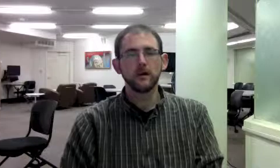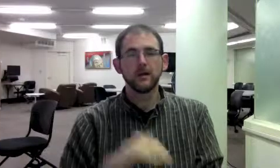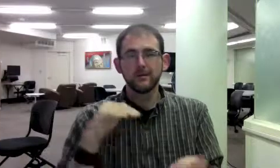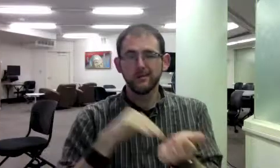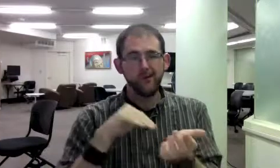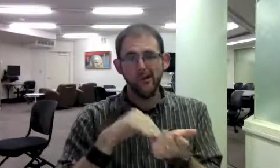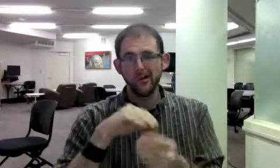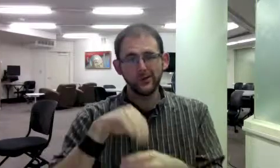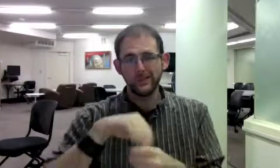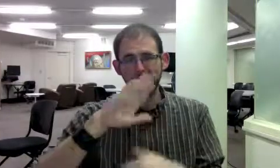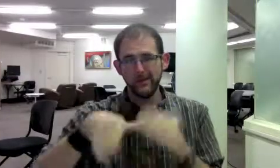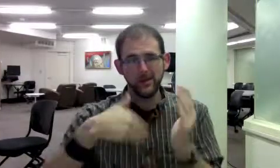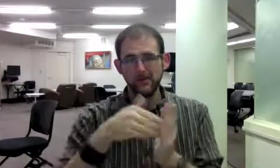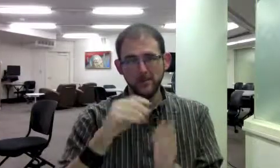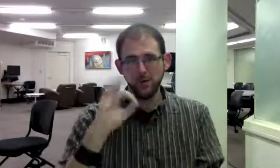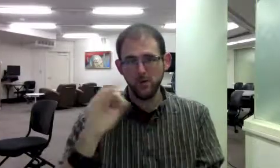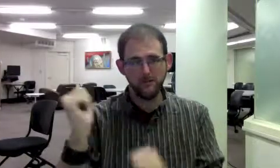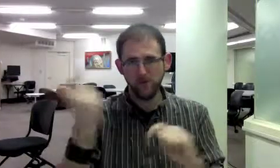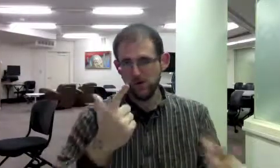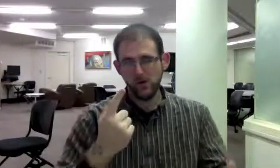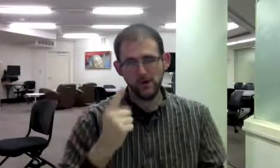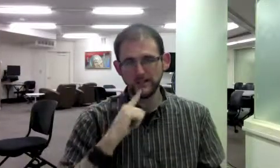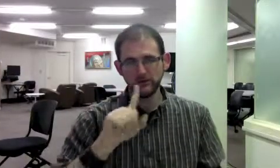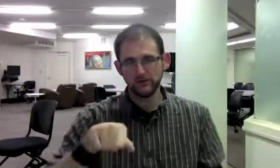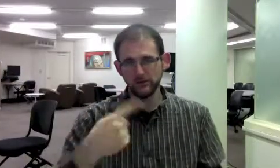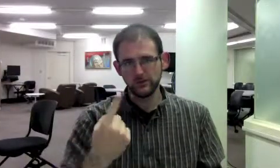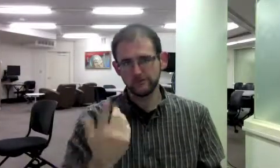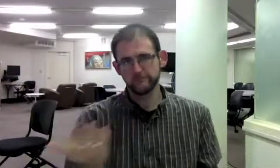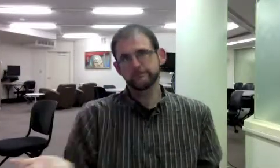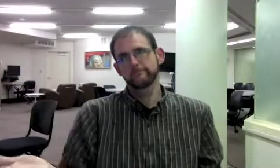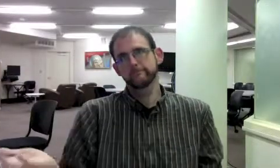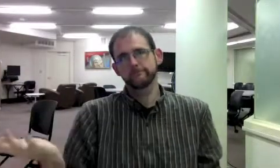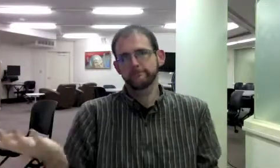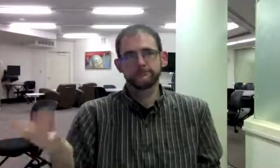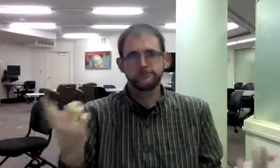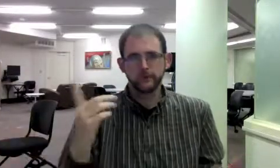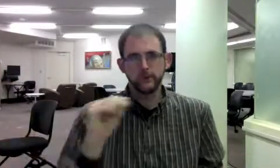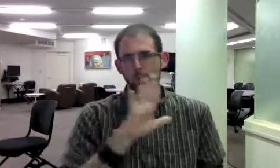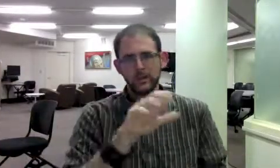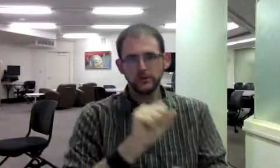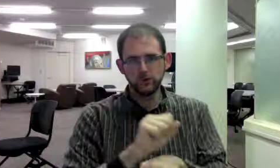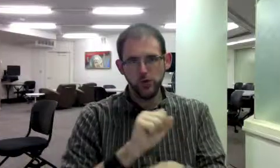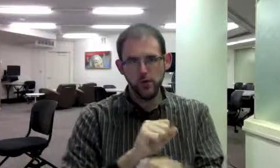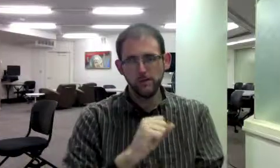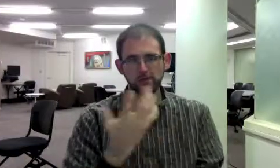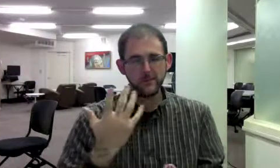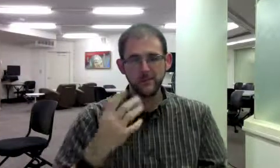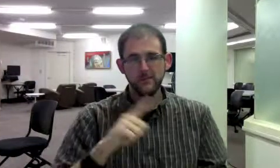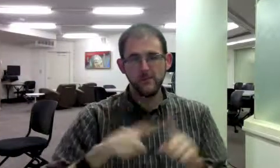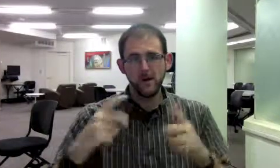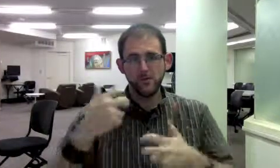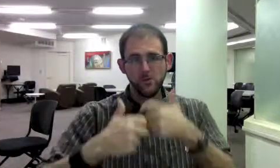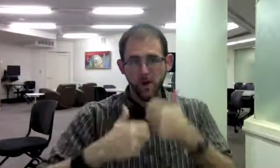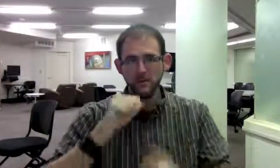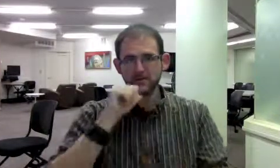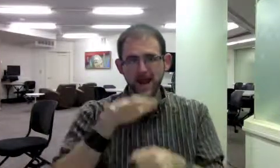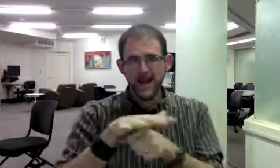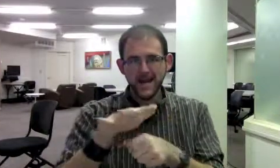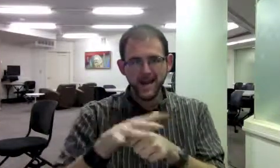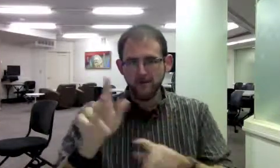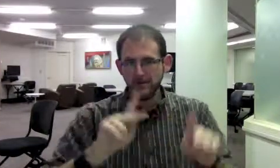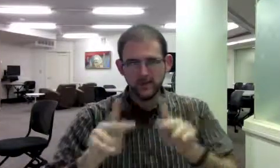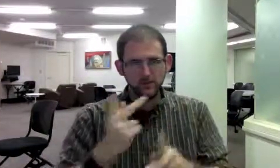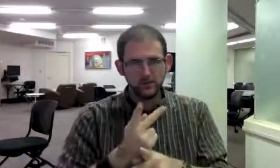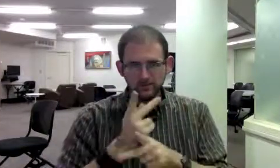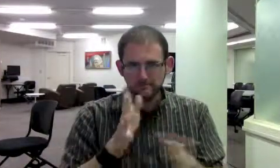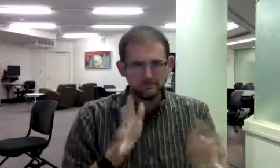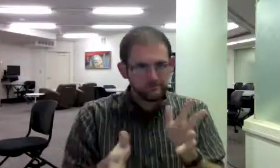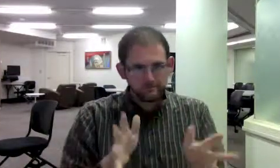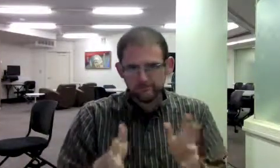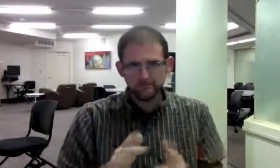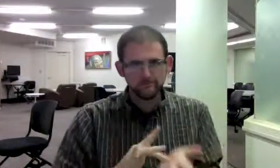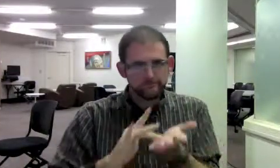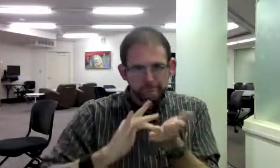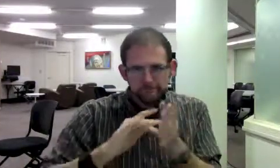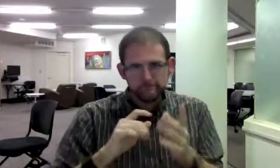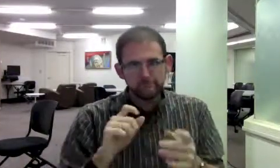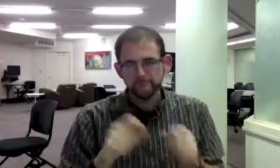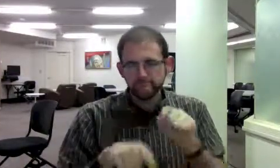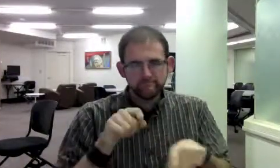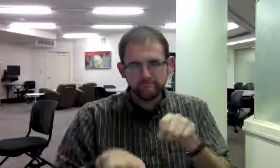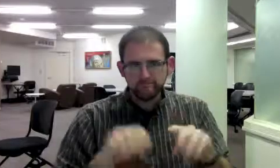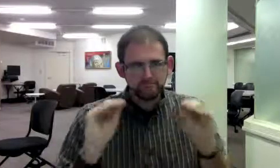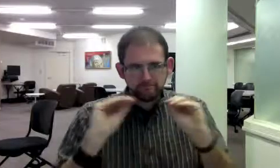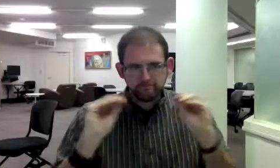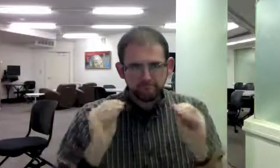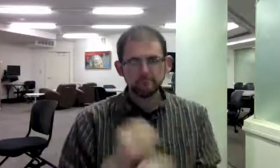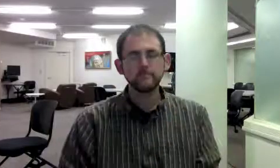And the doctor's in the middle of it all, just doing his job -- except there aren't enough people around to treat.